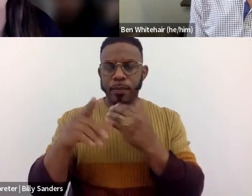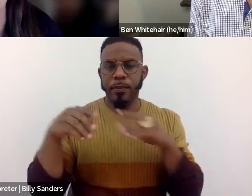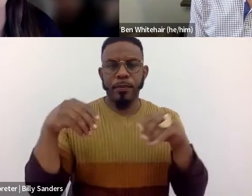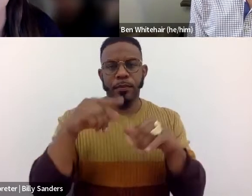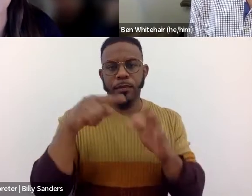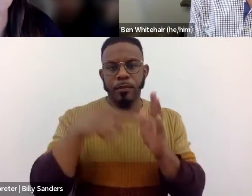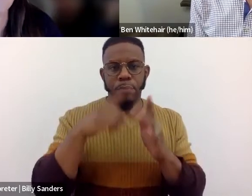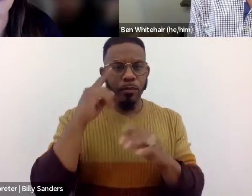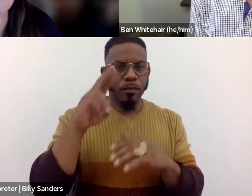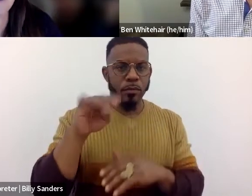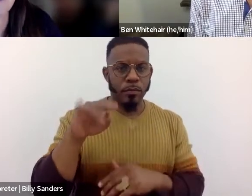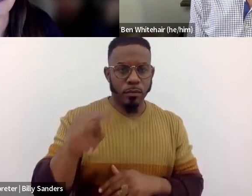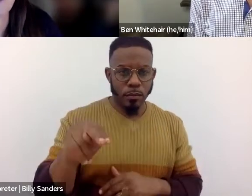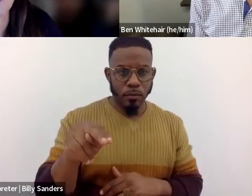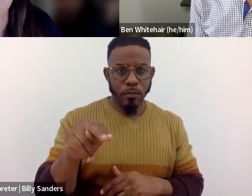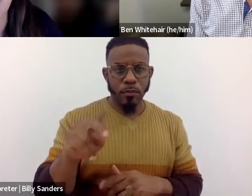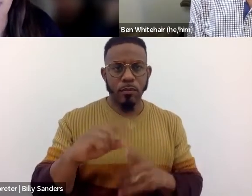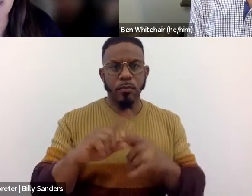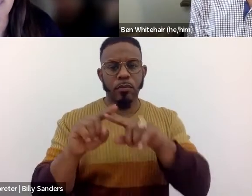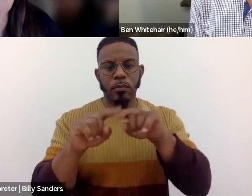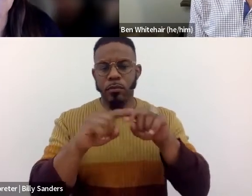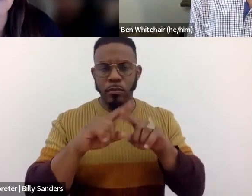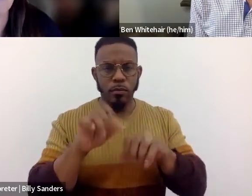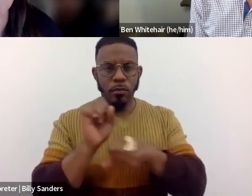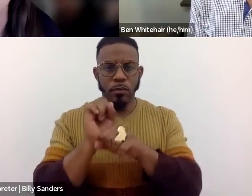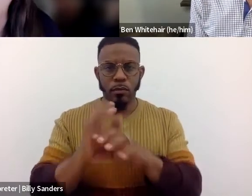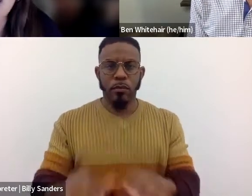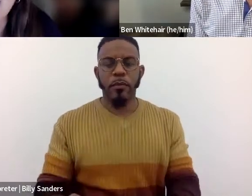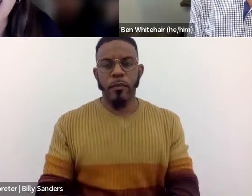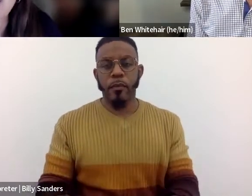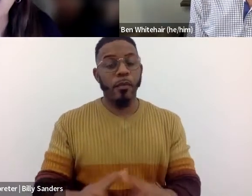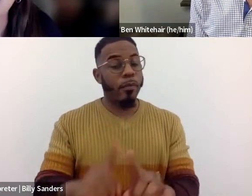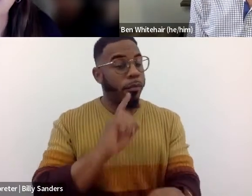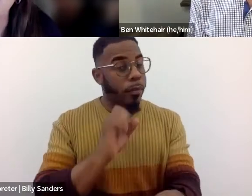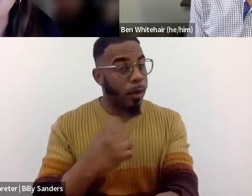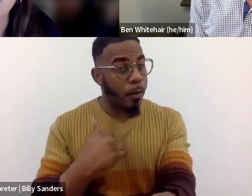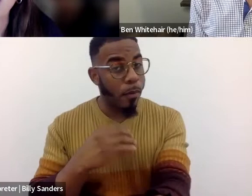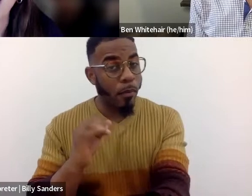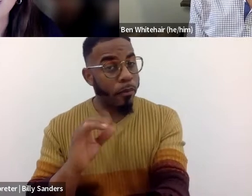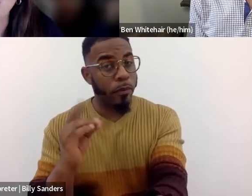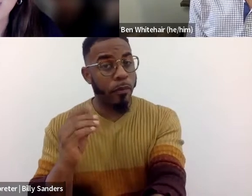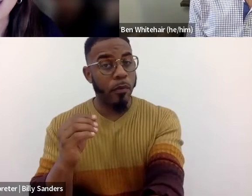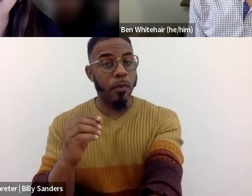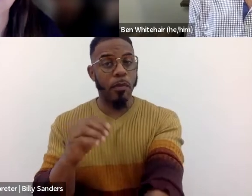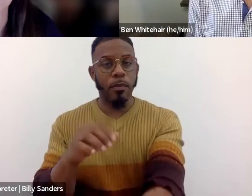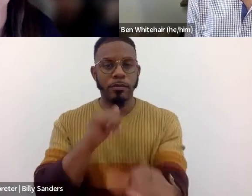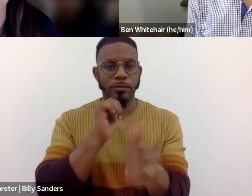to a union as a condition of employment, but it actually has nothing to do with non-competes,